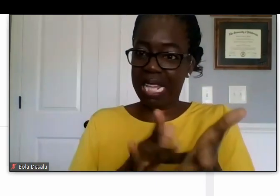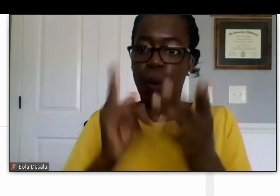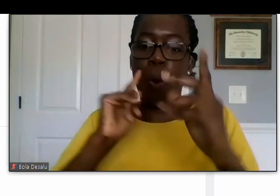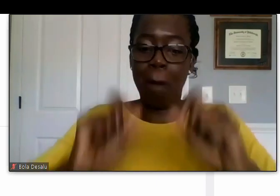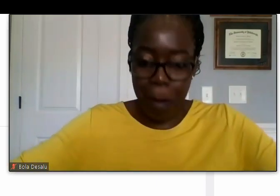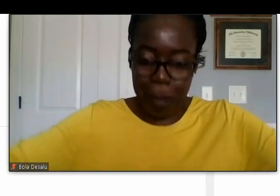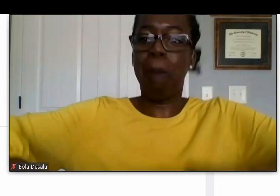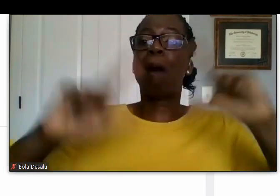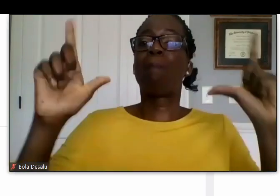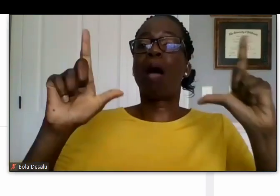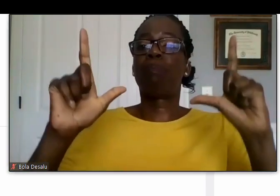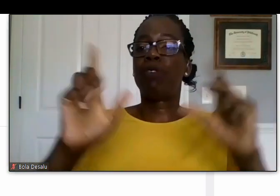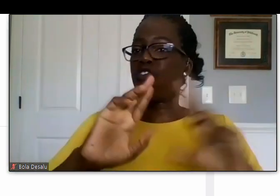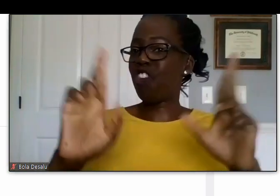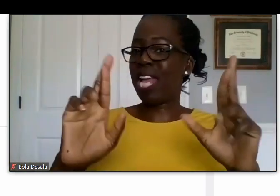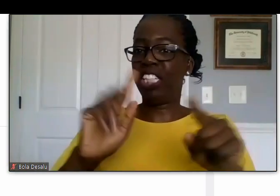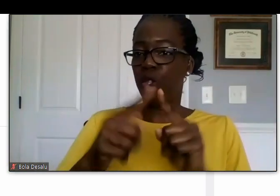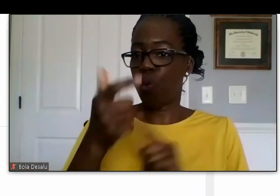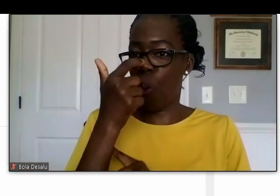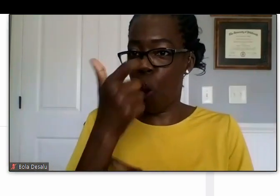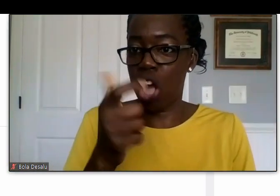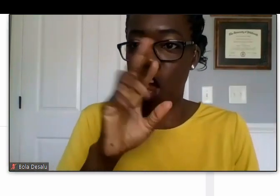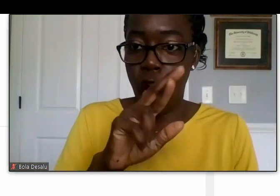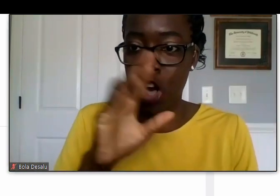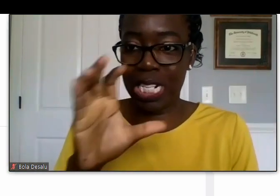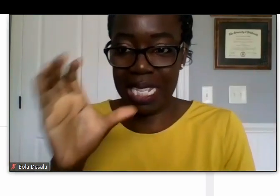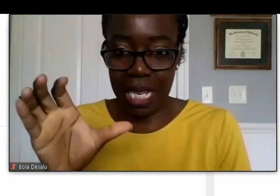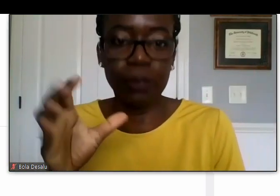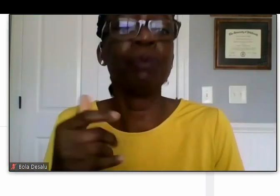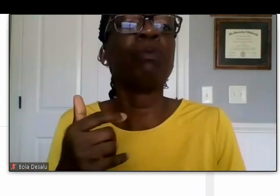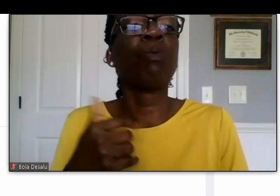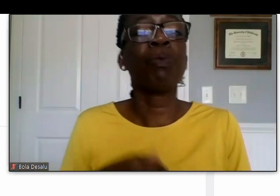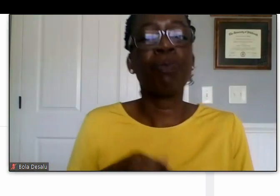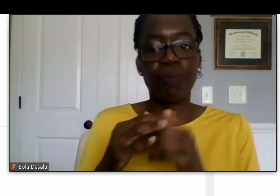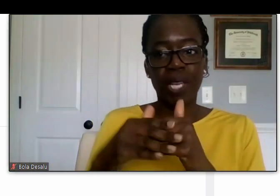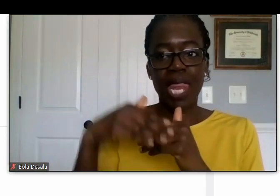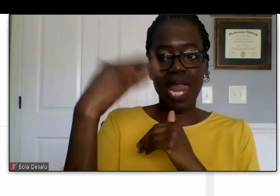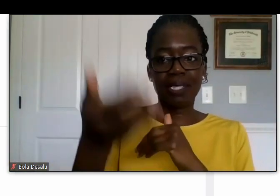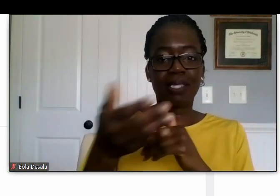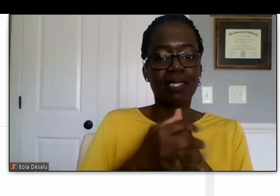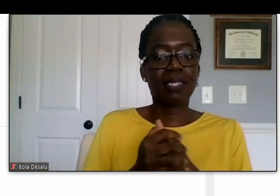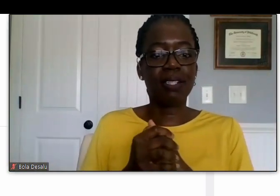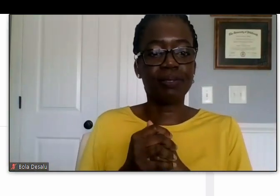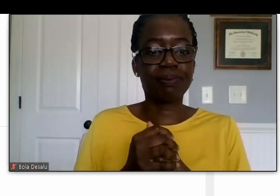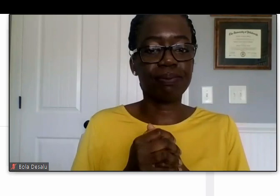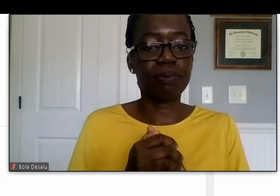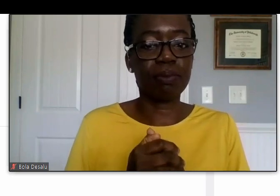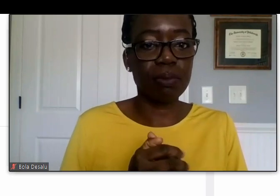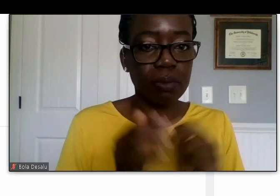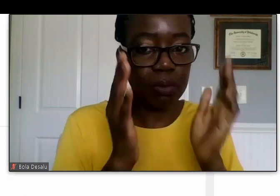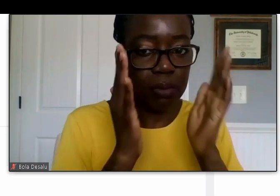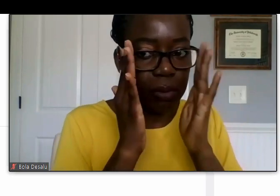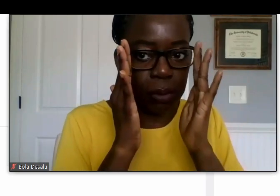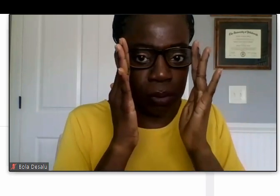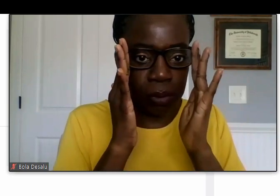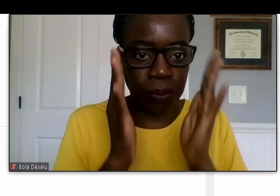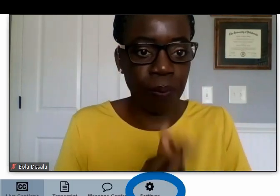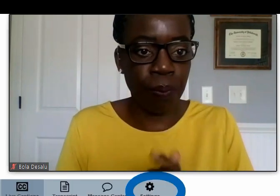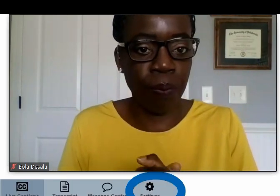Click that link it will populate immediately for you to watch the RCC. Next Slide.